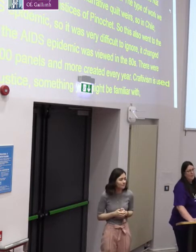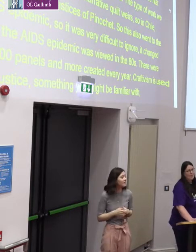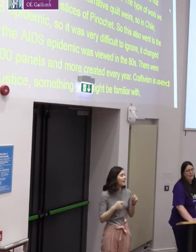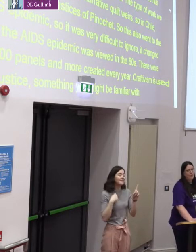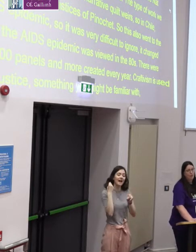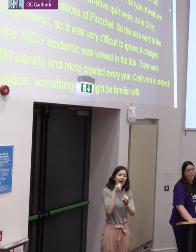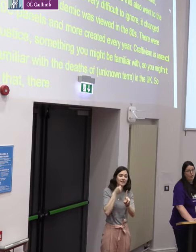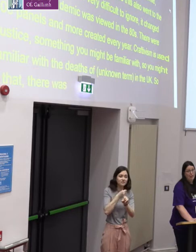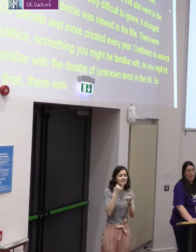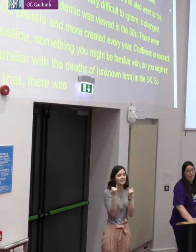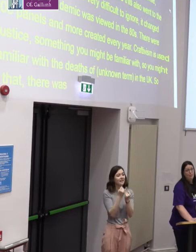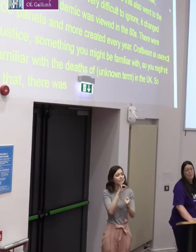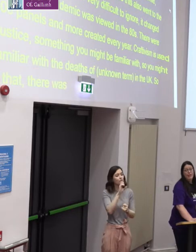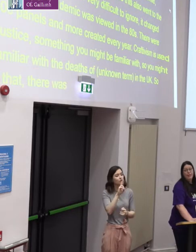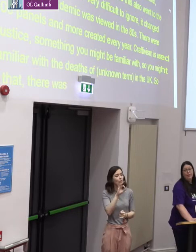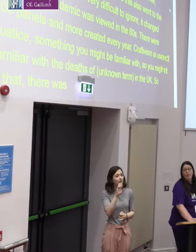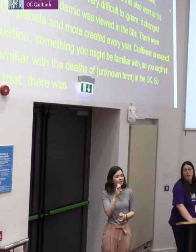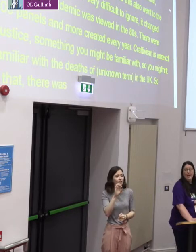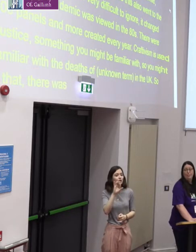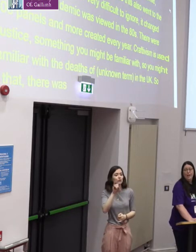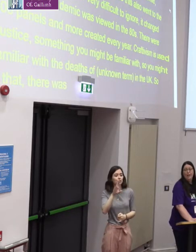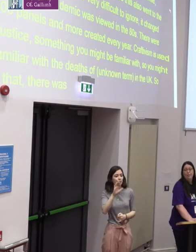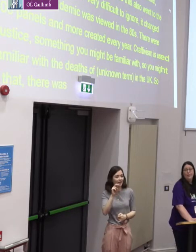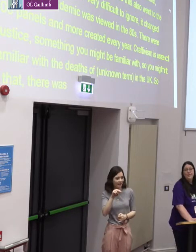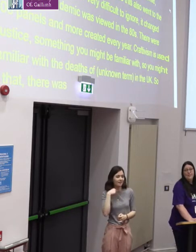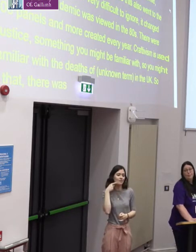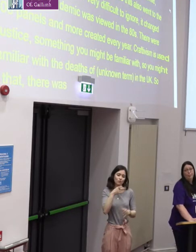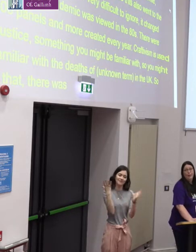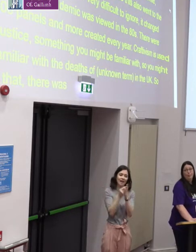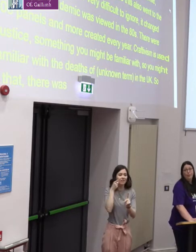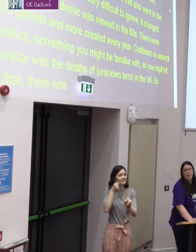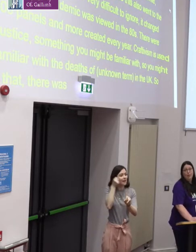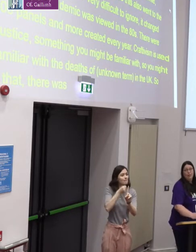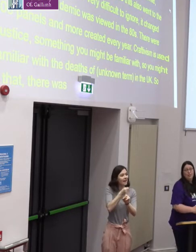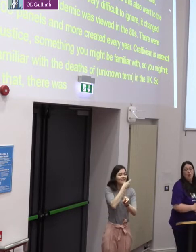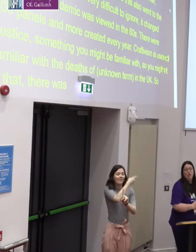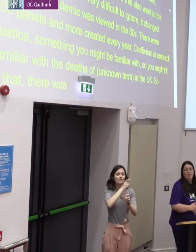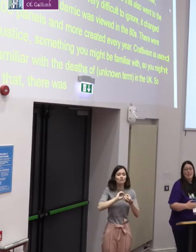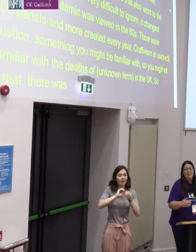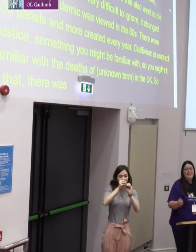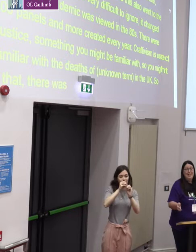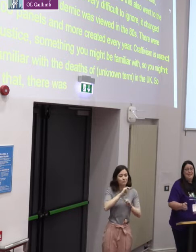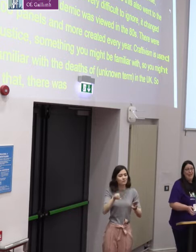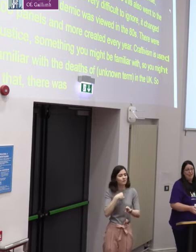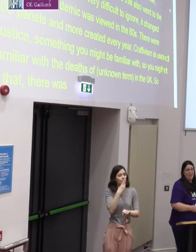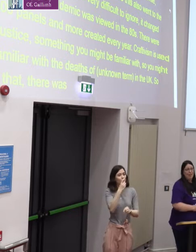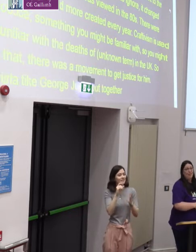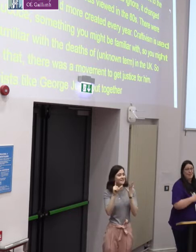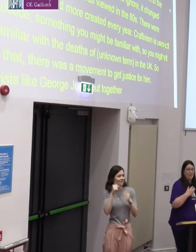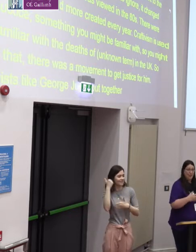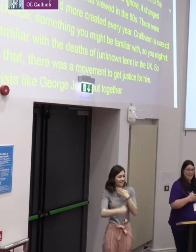Activists like George Julian put together a case of Craftivism and put together 170